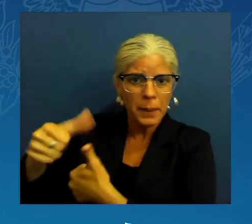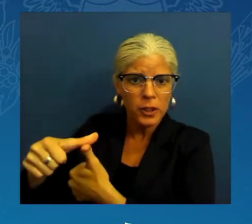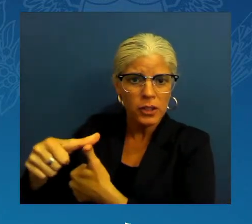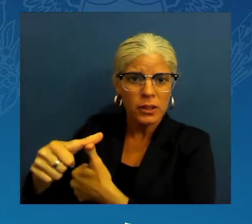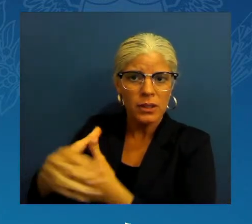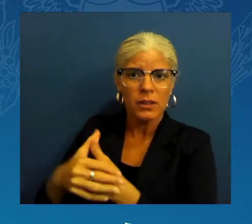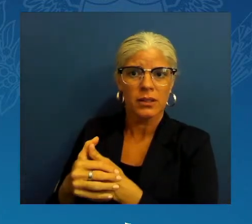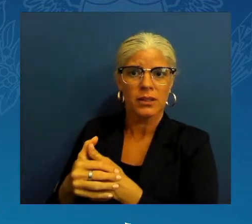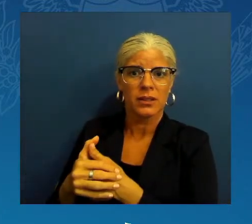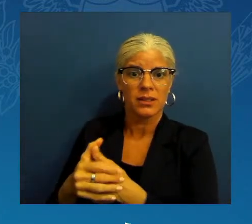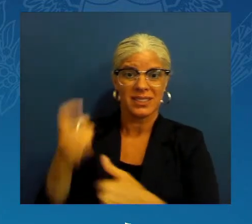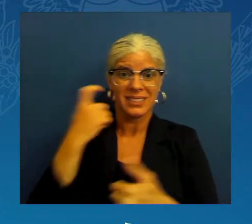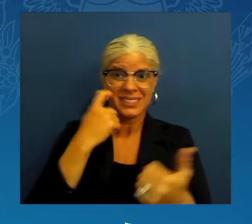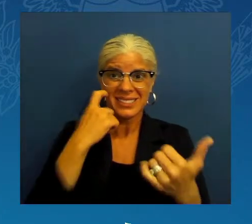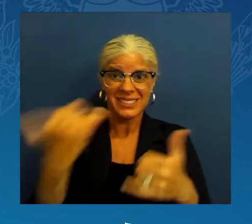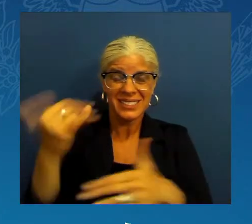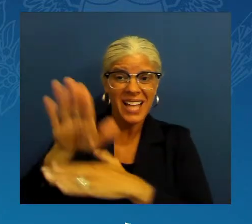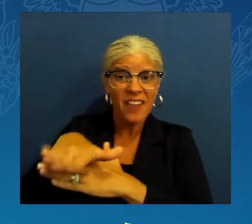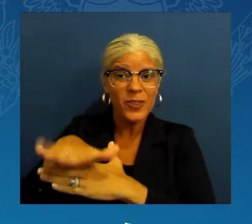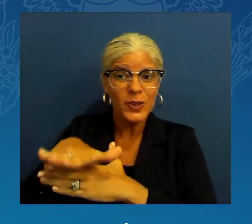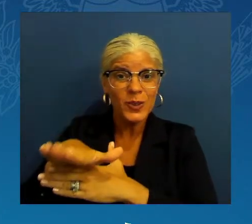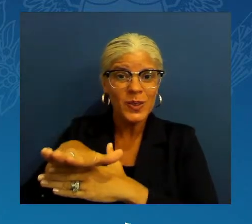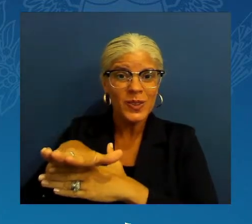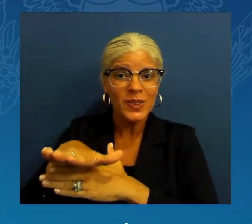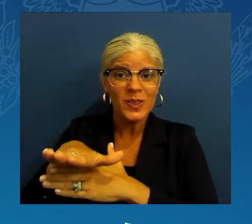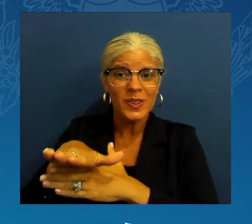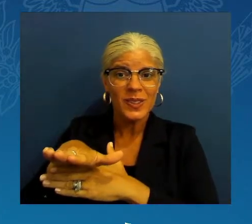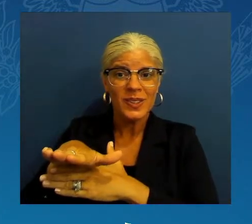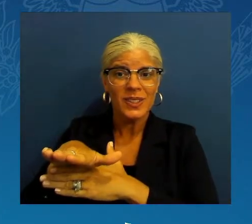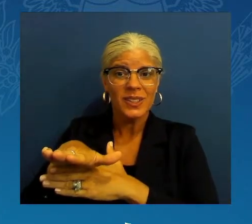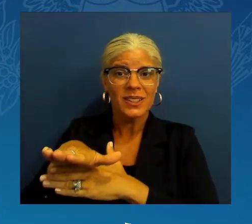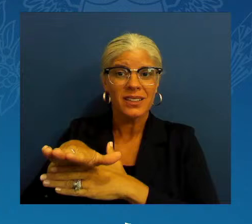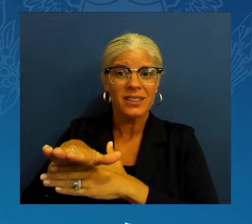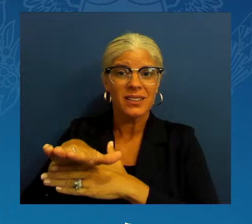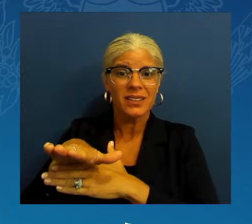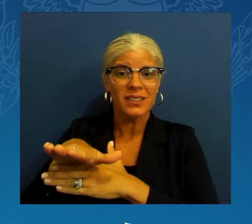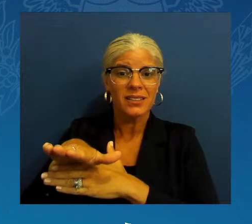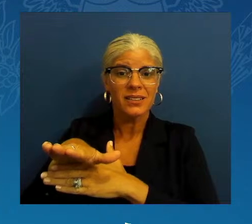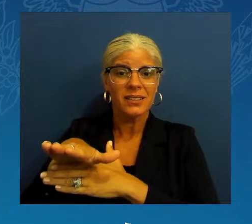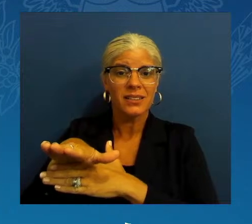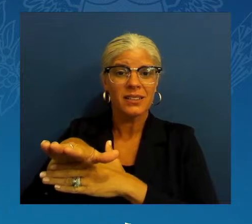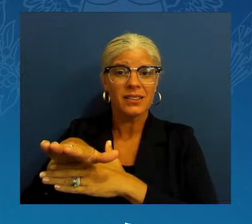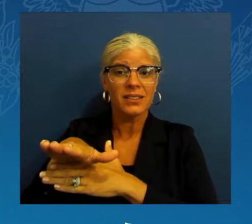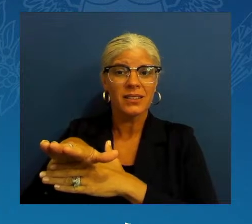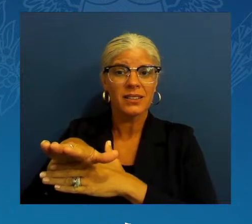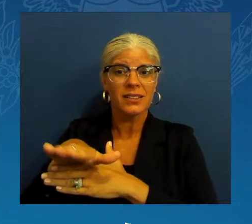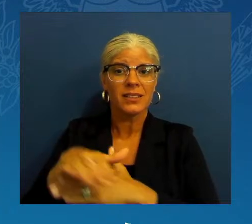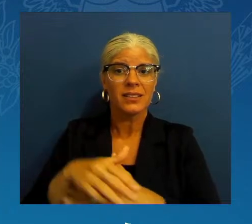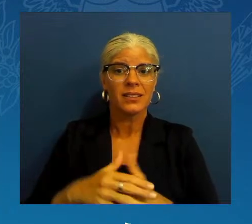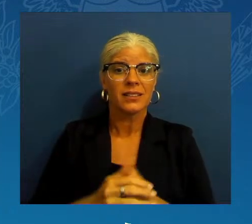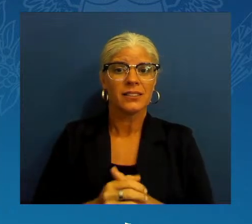Audience: The Vice President: --